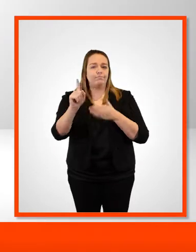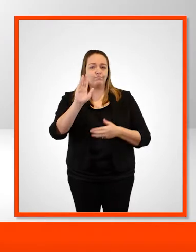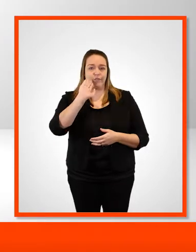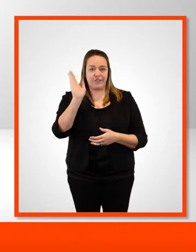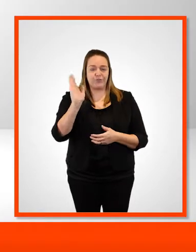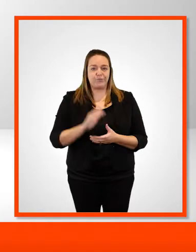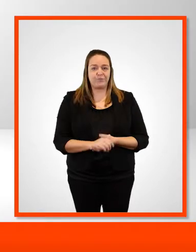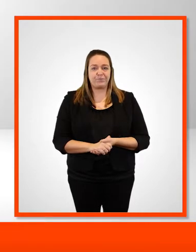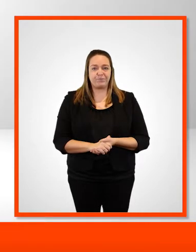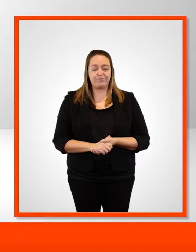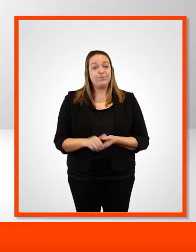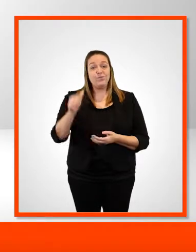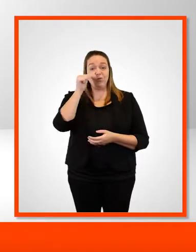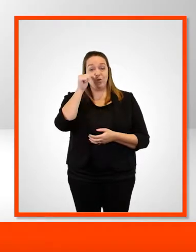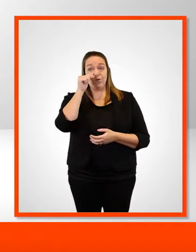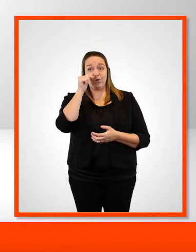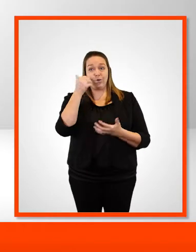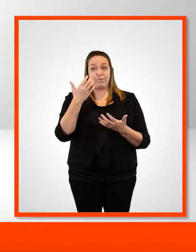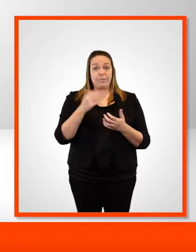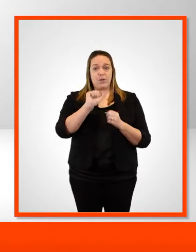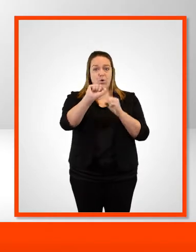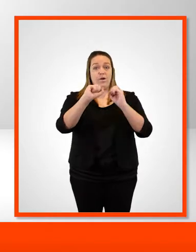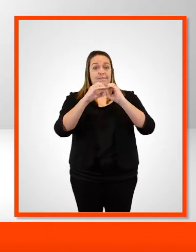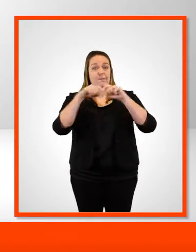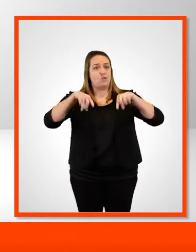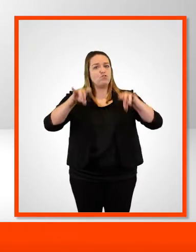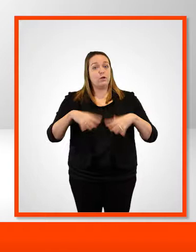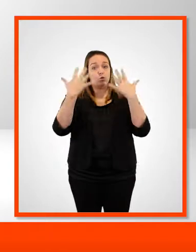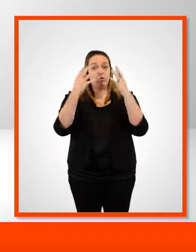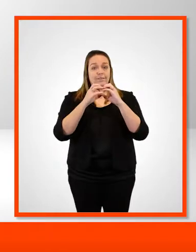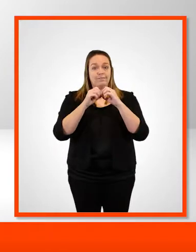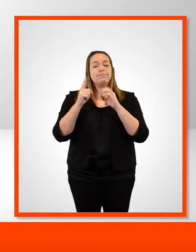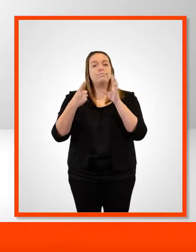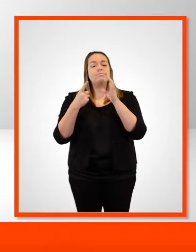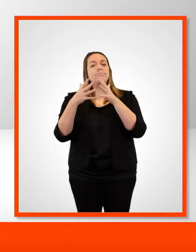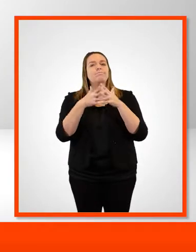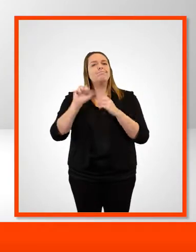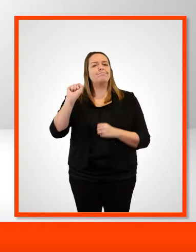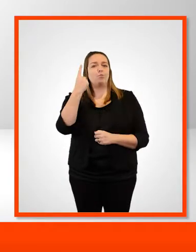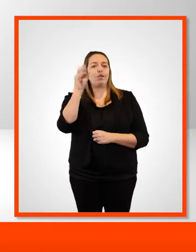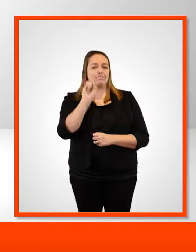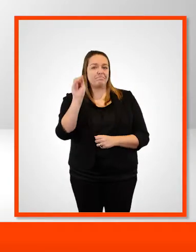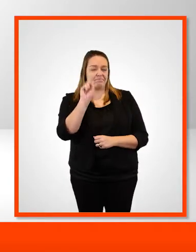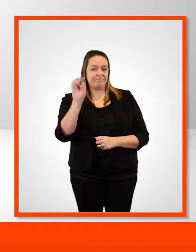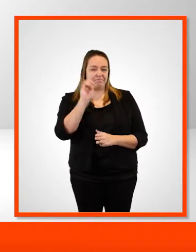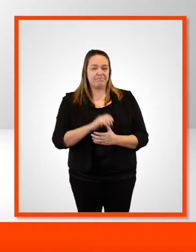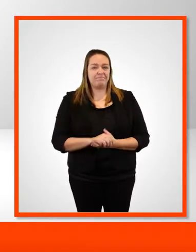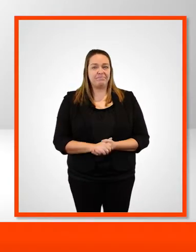And I know that your finger spelling I believe is two-handed and we use the one-handed version.